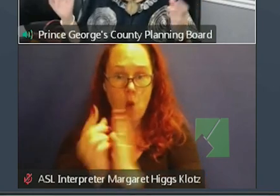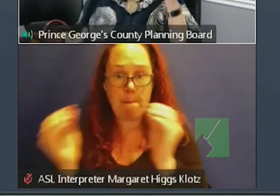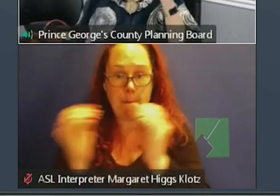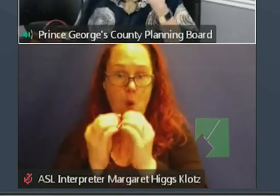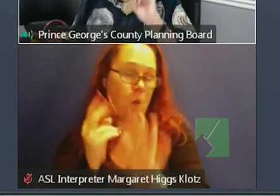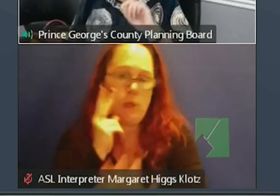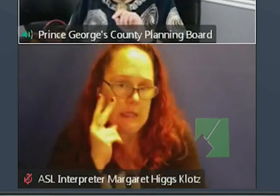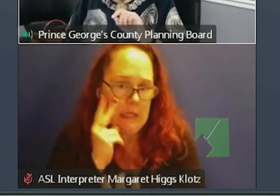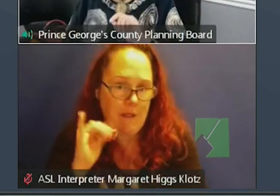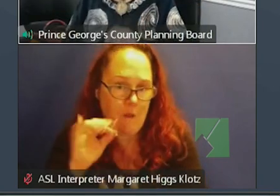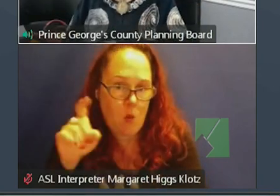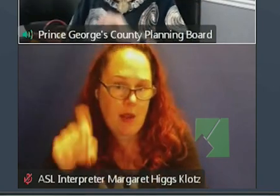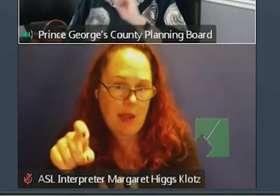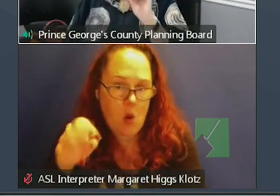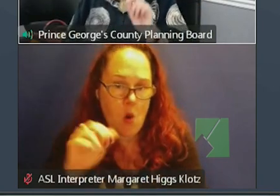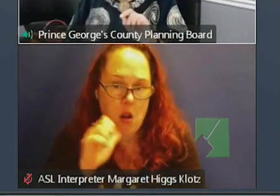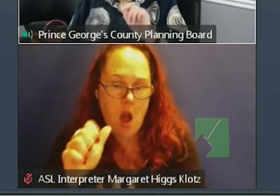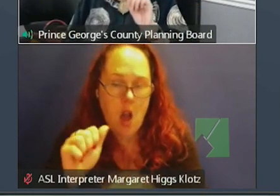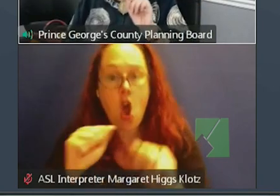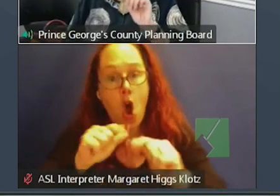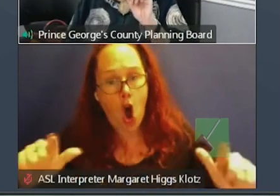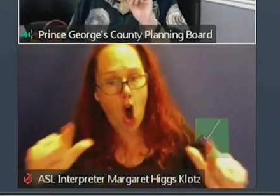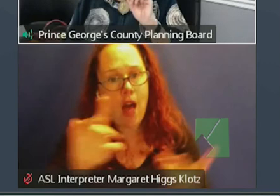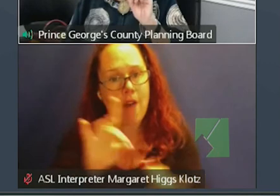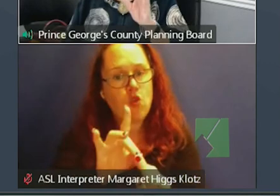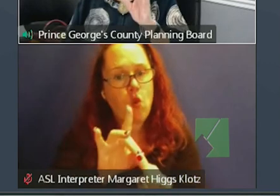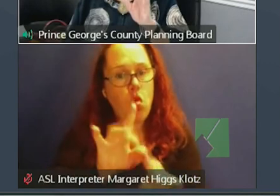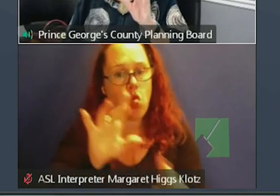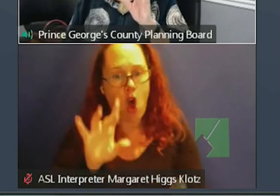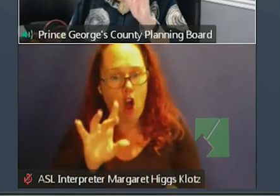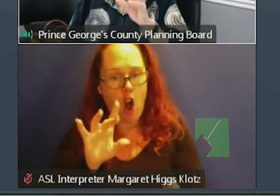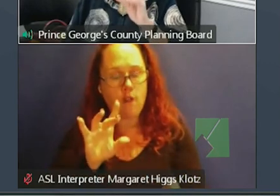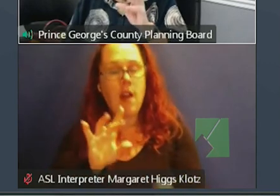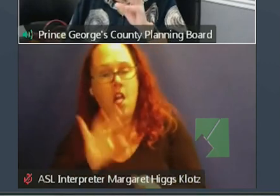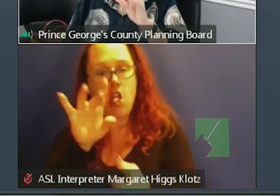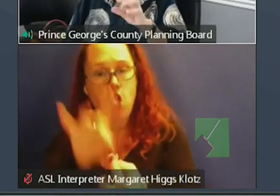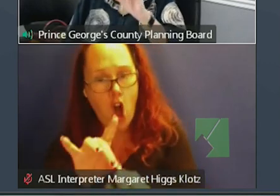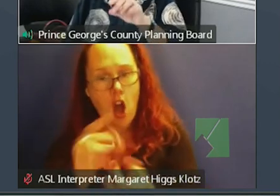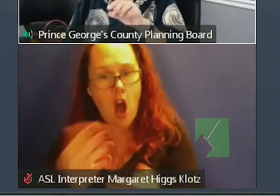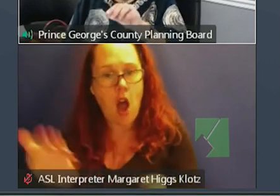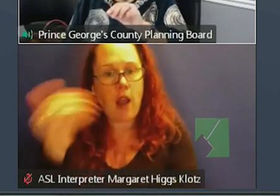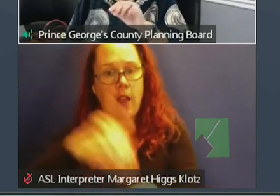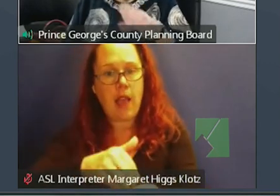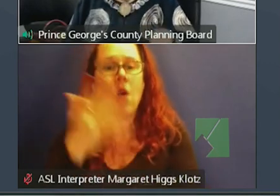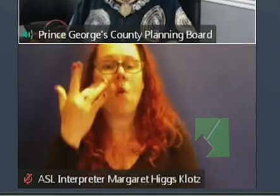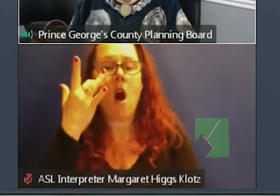we all have to log off and log back on because our time limit for this platform will come to an end and,